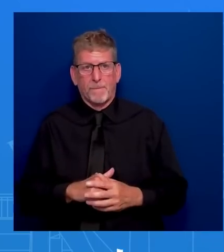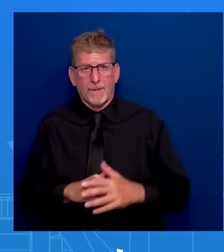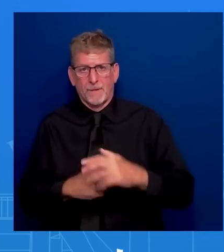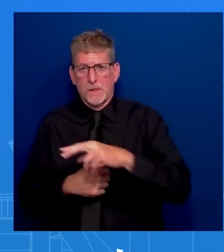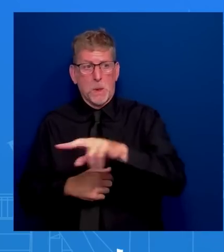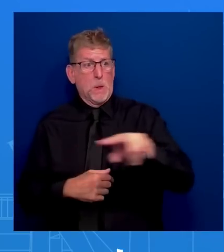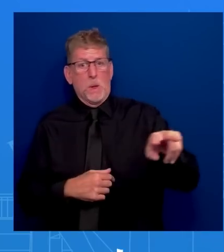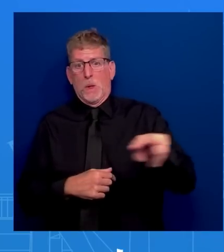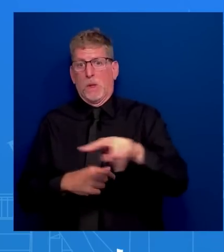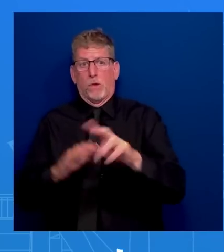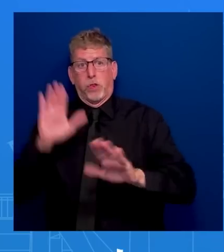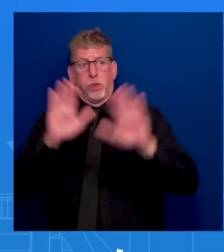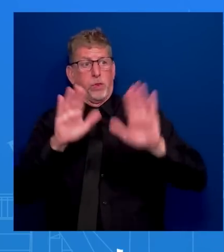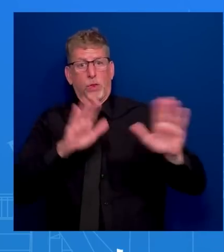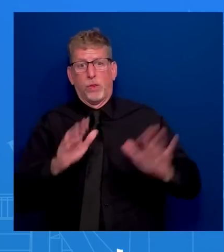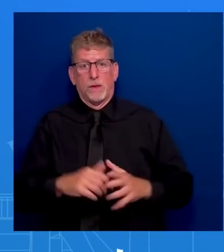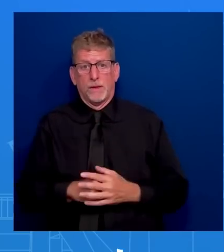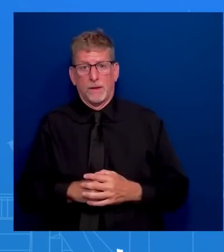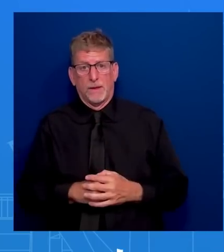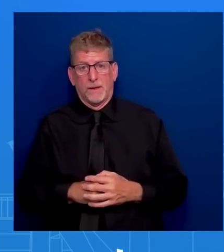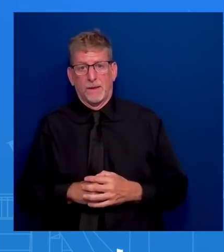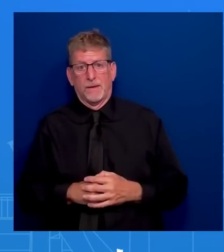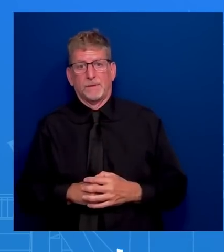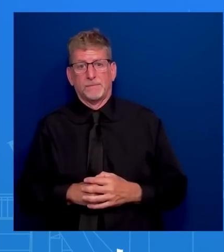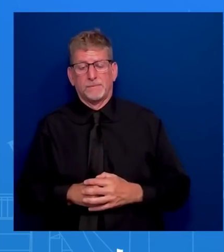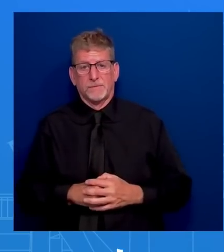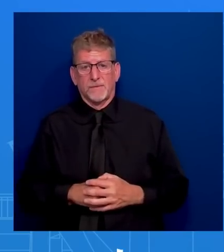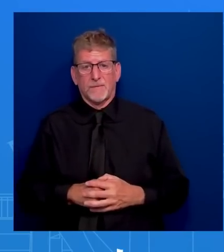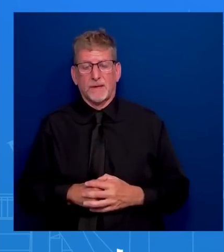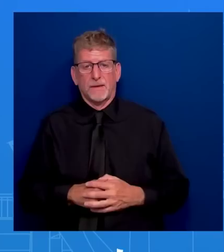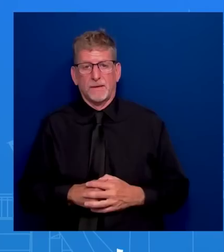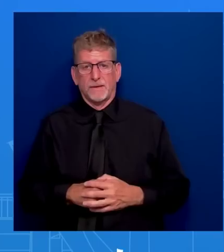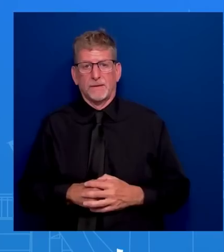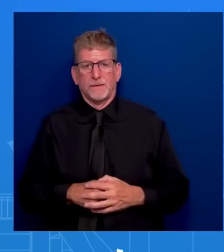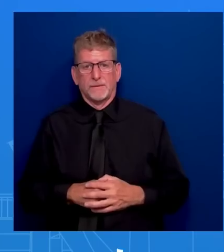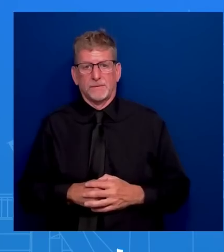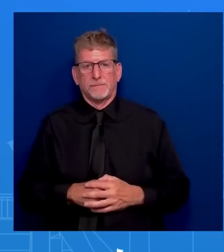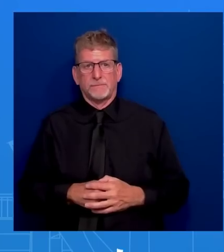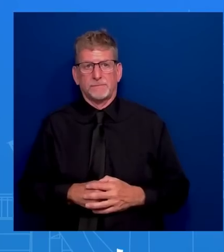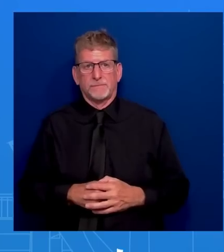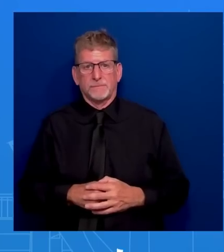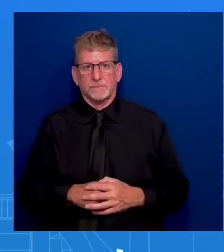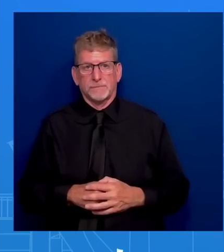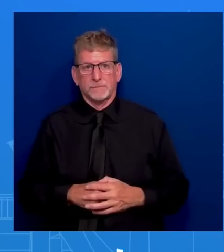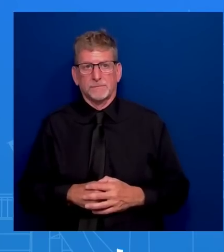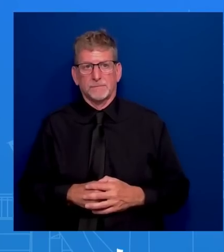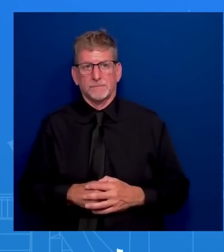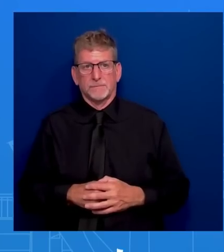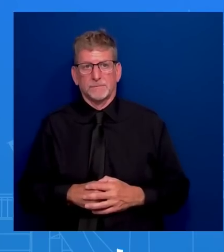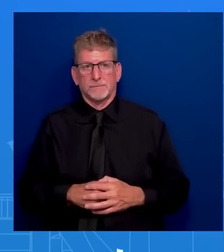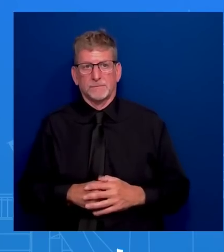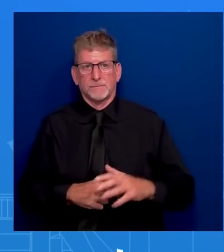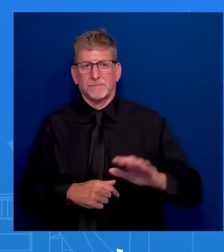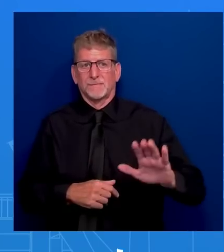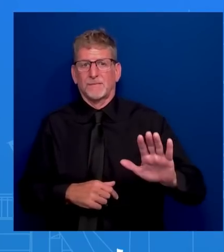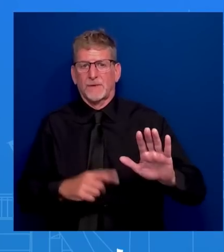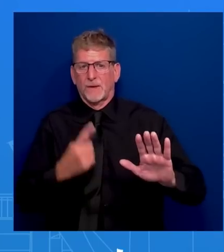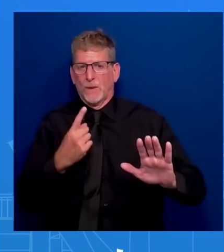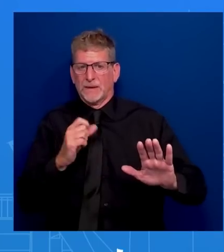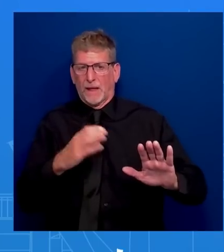I'm going to -- (Cross-talk by reporters.) Guys -- go ahead. Okay. The Press: question on the back. Ms. Jean-Pierre: Give me -- give me a second. The Press: We have been asking for a question, Karine, every time.